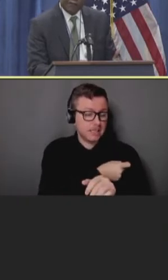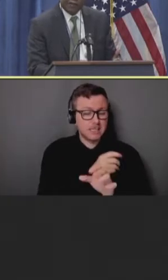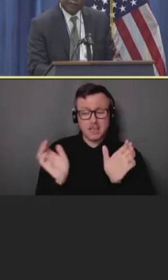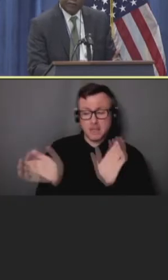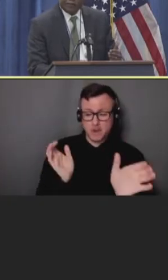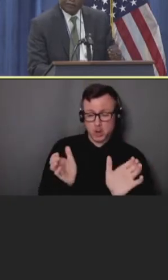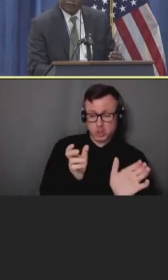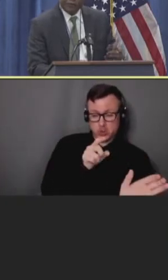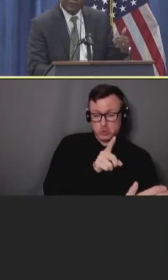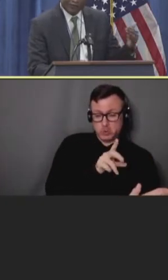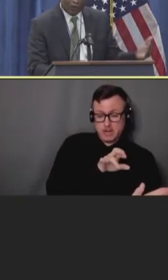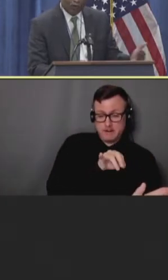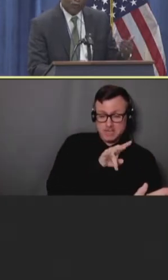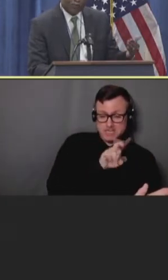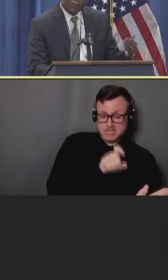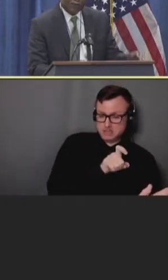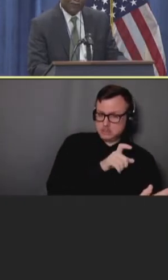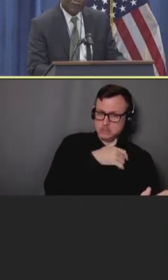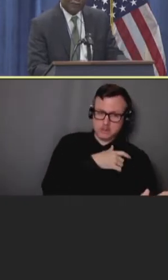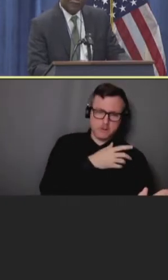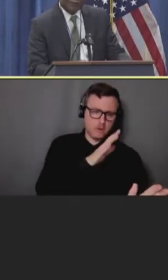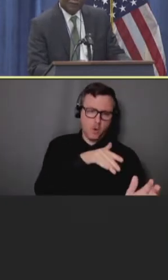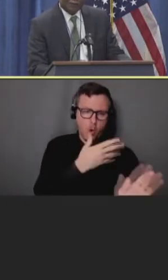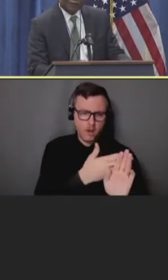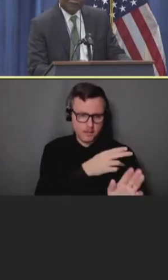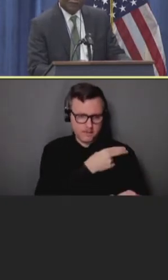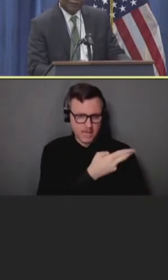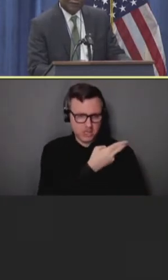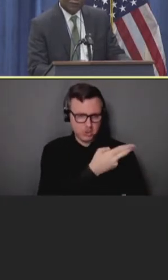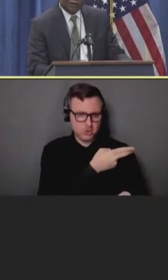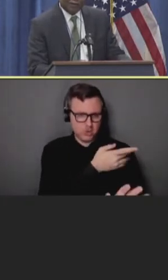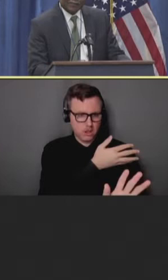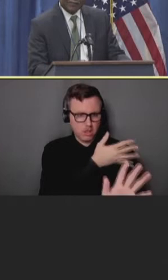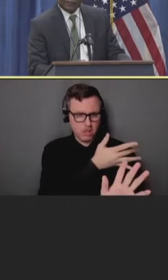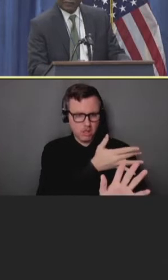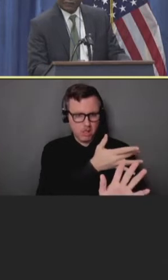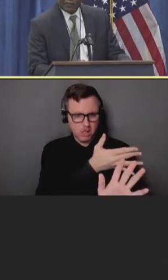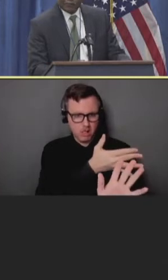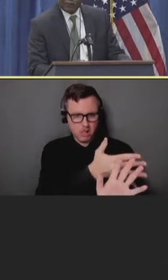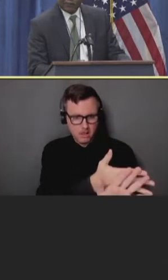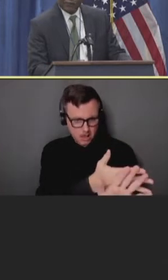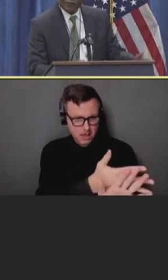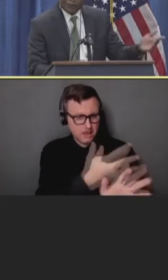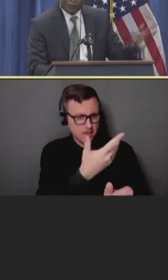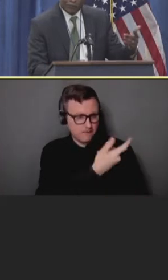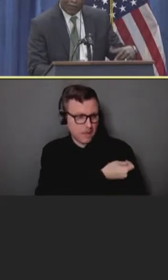So if you look at the whole history of the Dryvax vaccine where they scraped